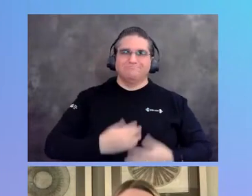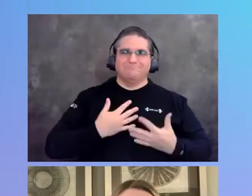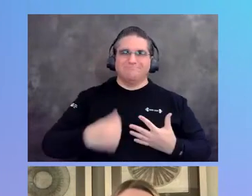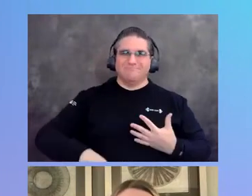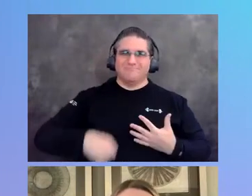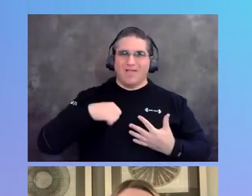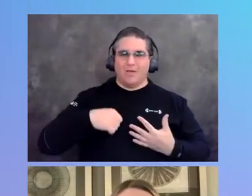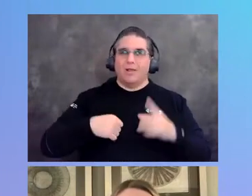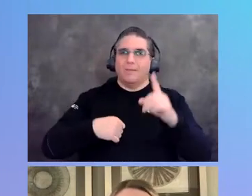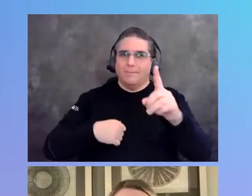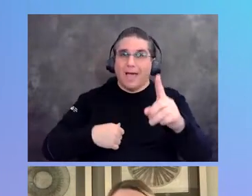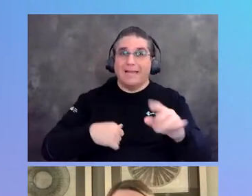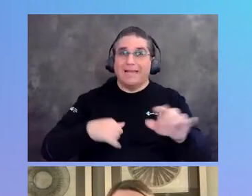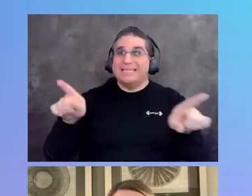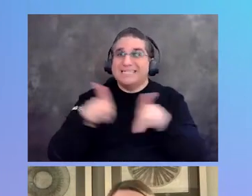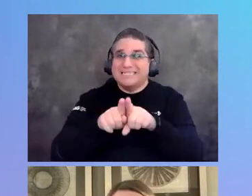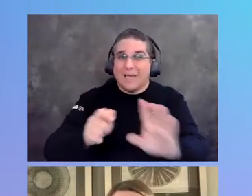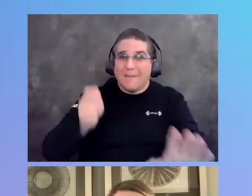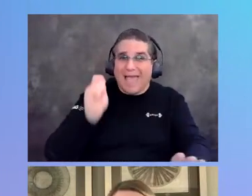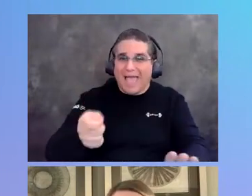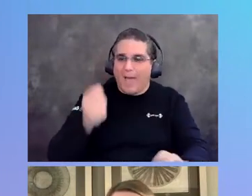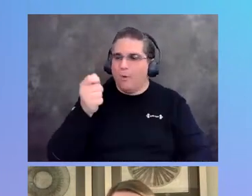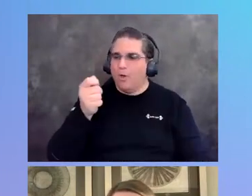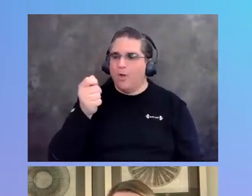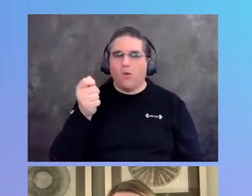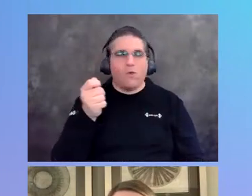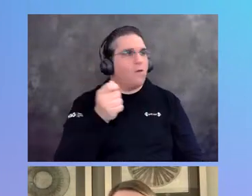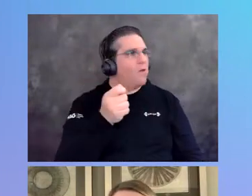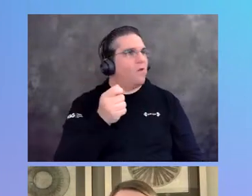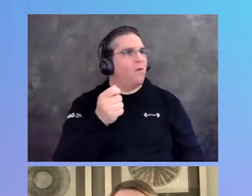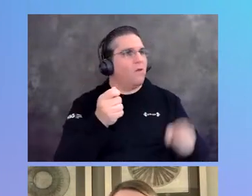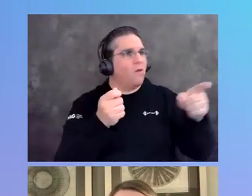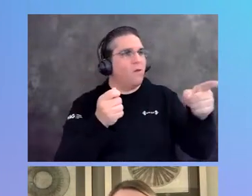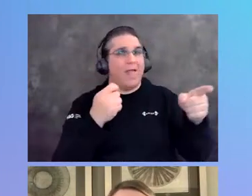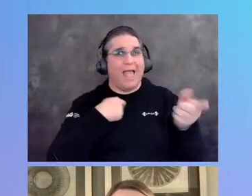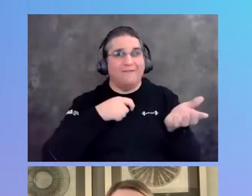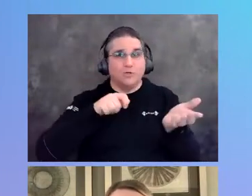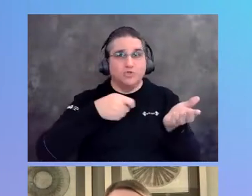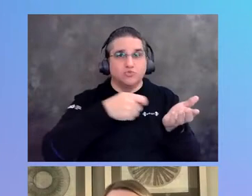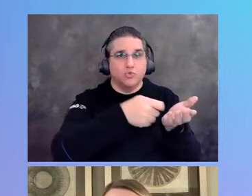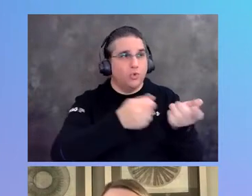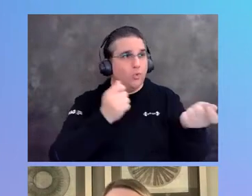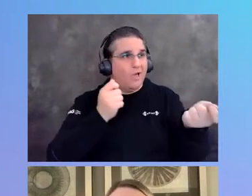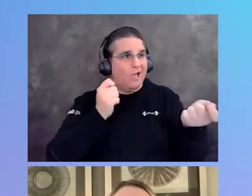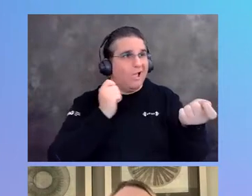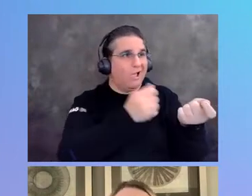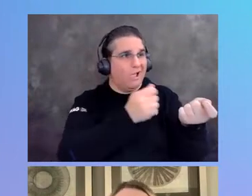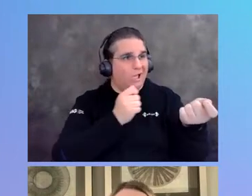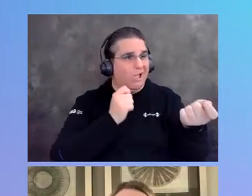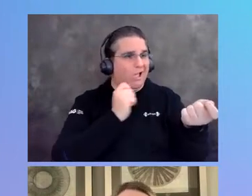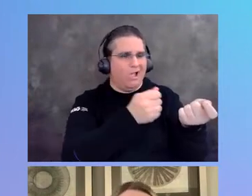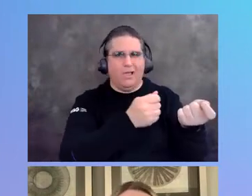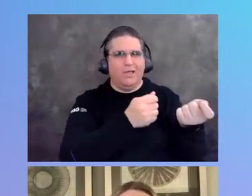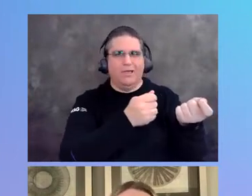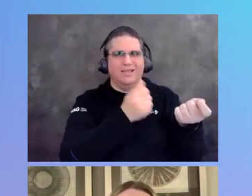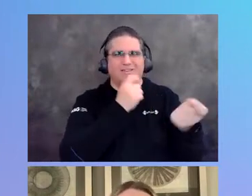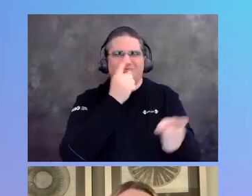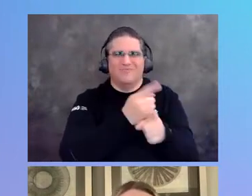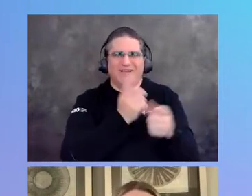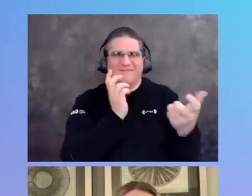if you use the hammer in the context of trying to screw in a screw into the wood, um, that's